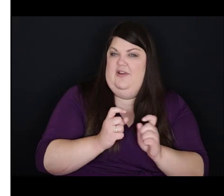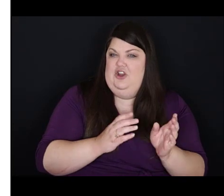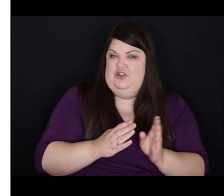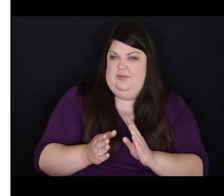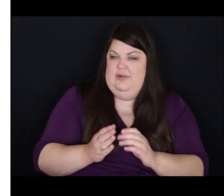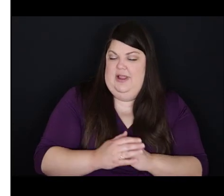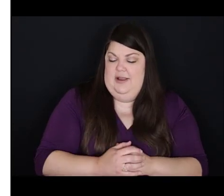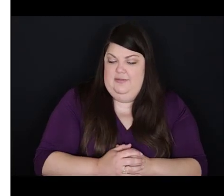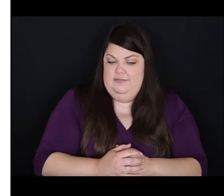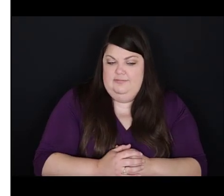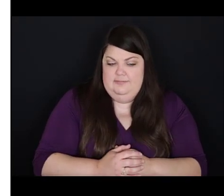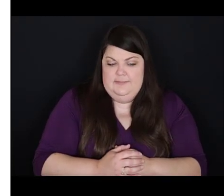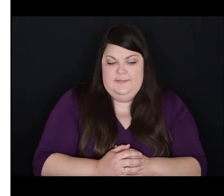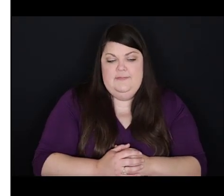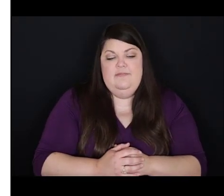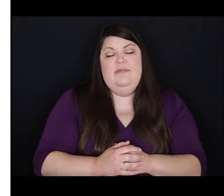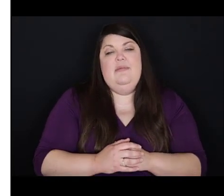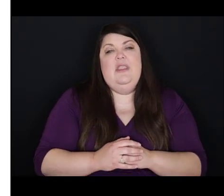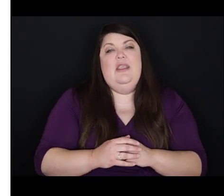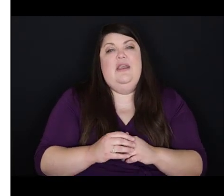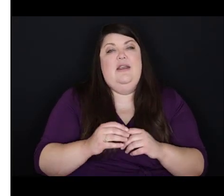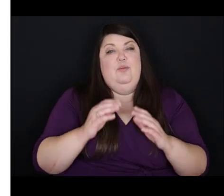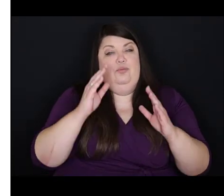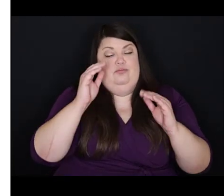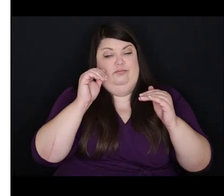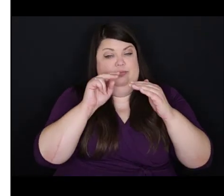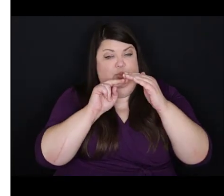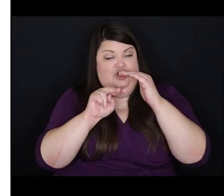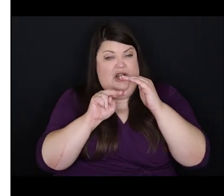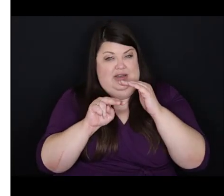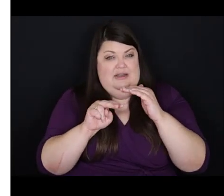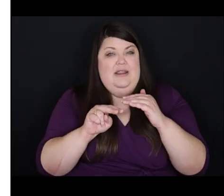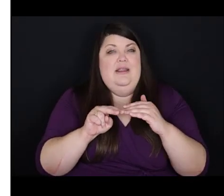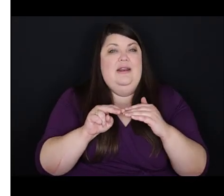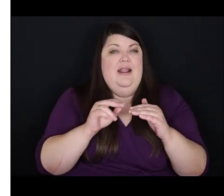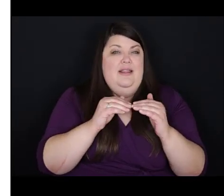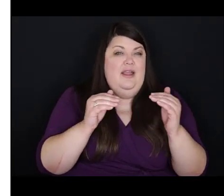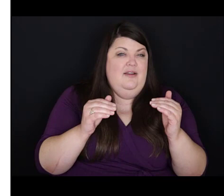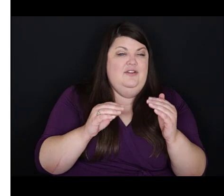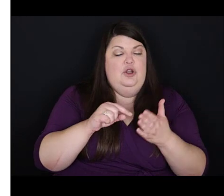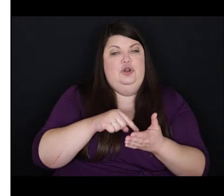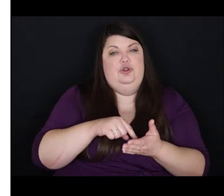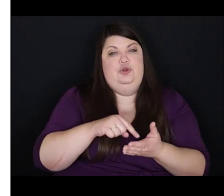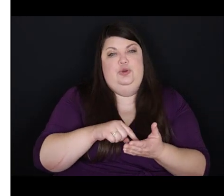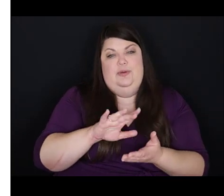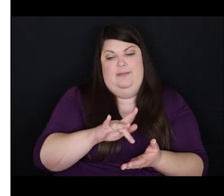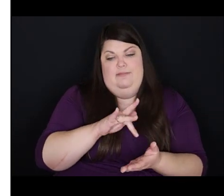developed by States, are due within the State Plan by mid-March. In order to satisfy